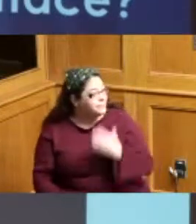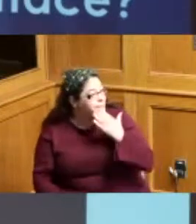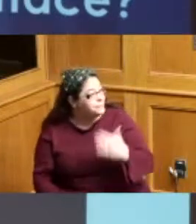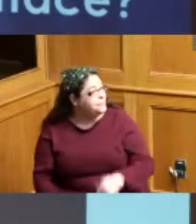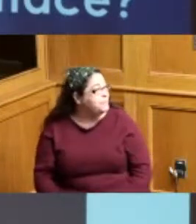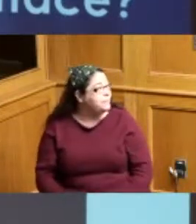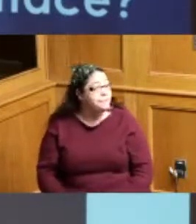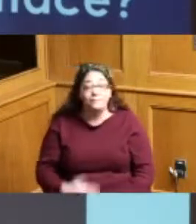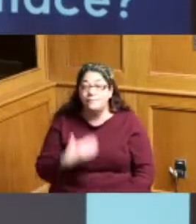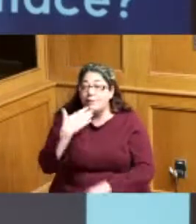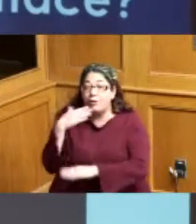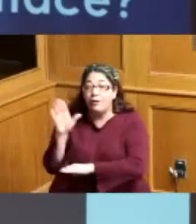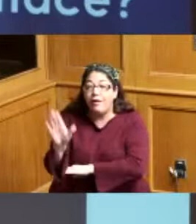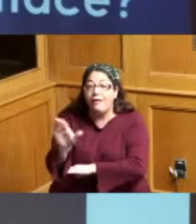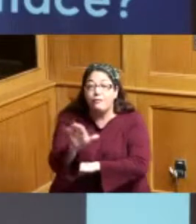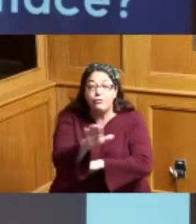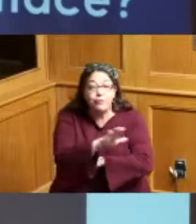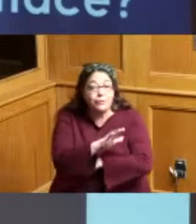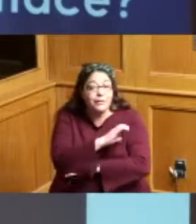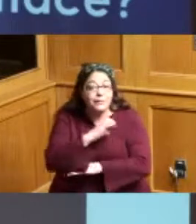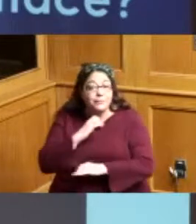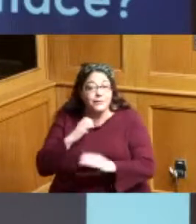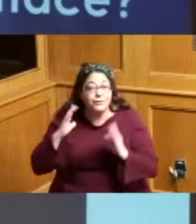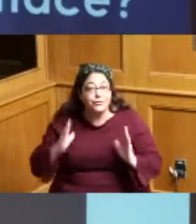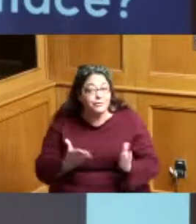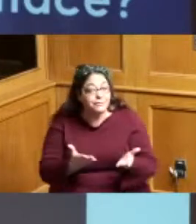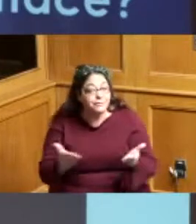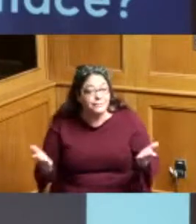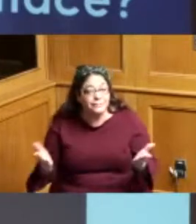good afternoon Commissioners yes I'm here